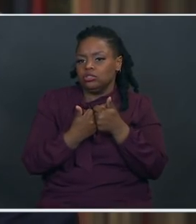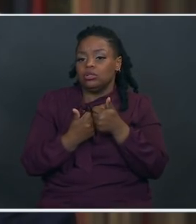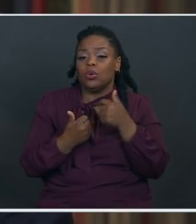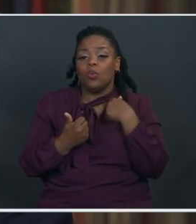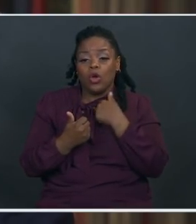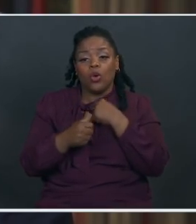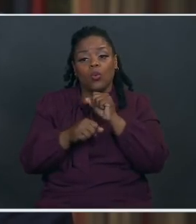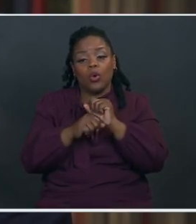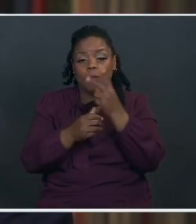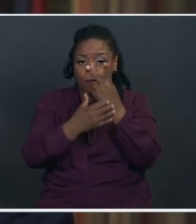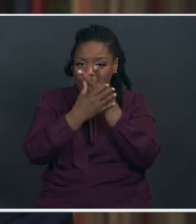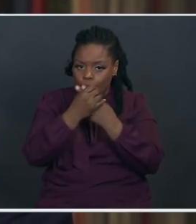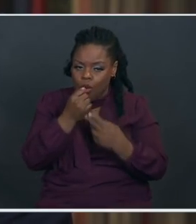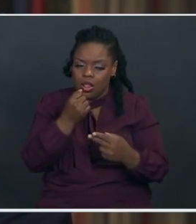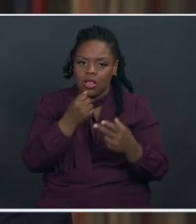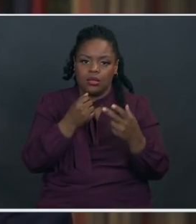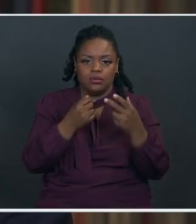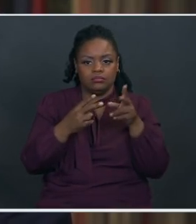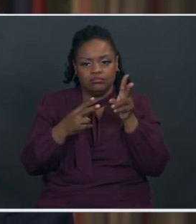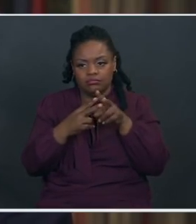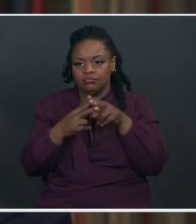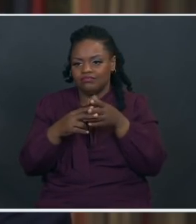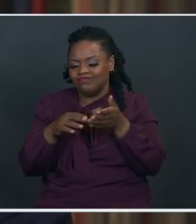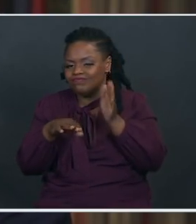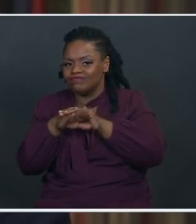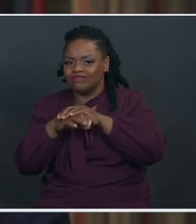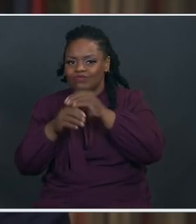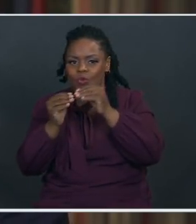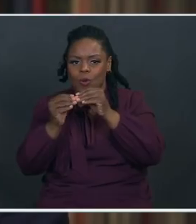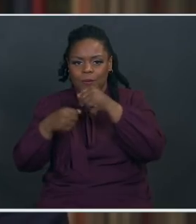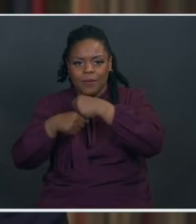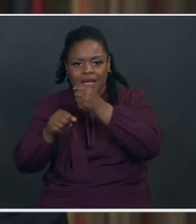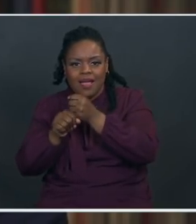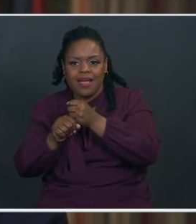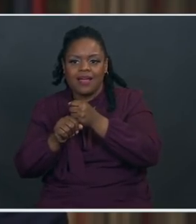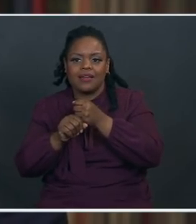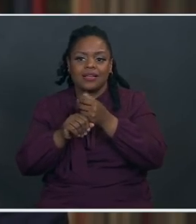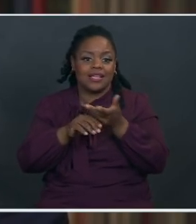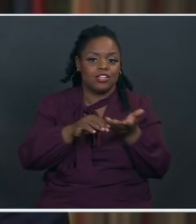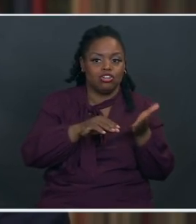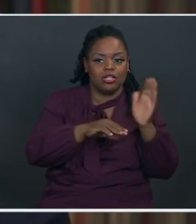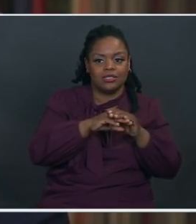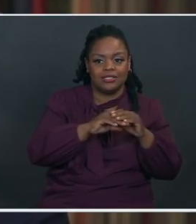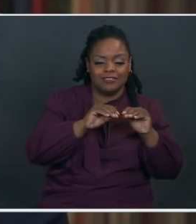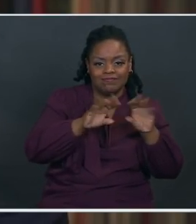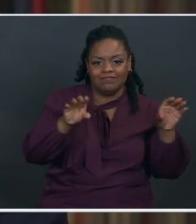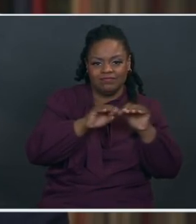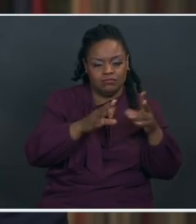But even so, it will be months before everyone who wants a vaccine will be able to get one.